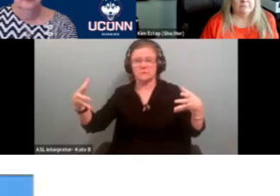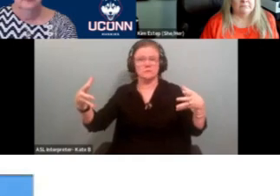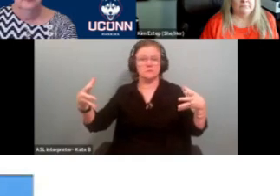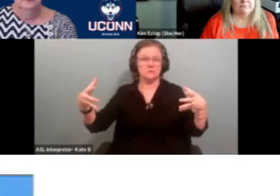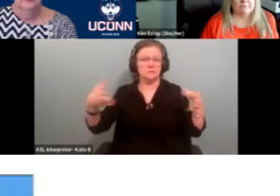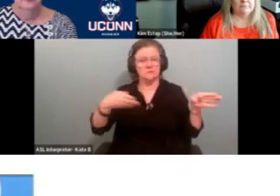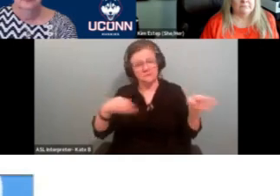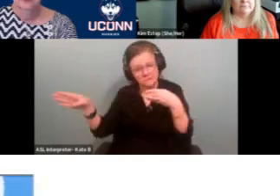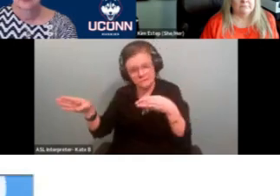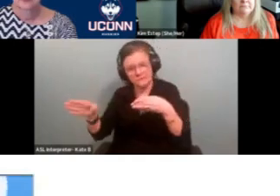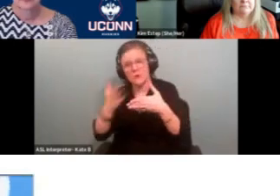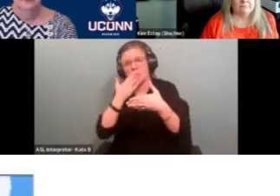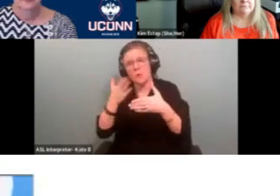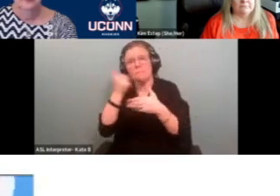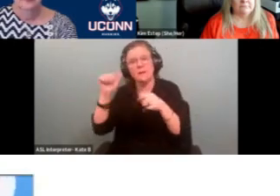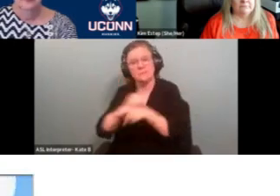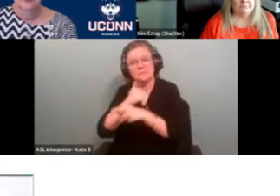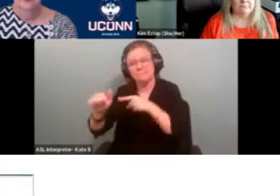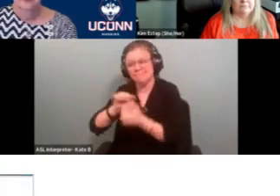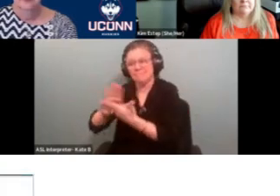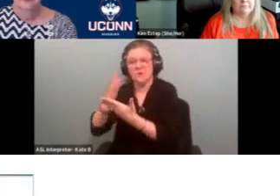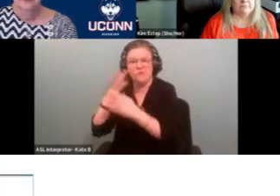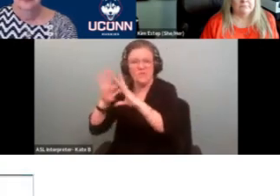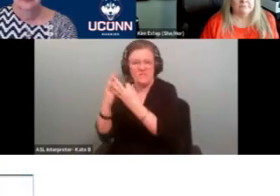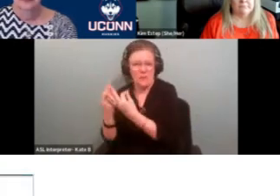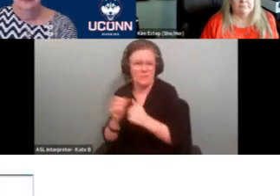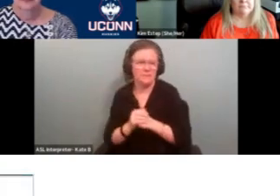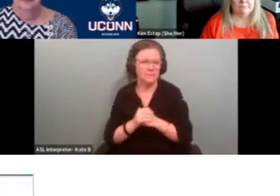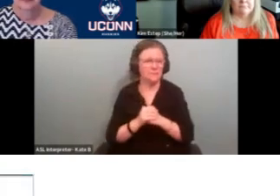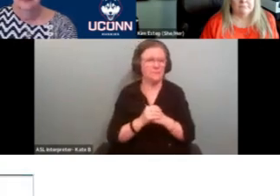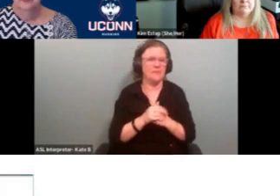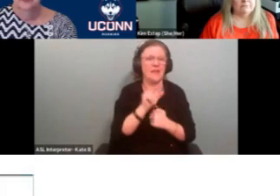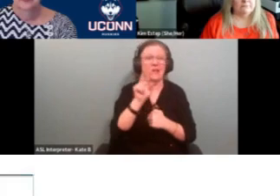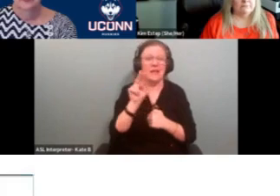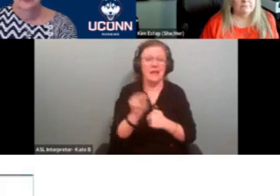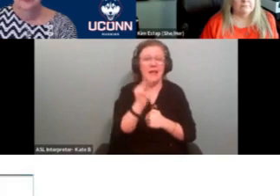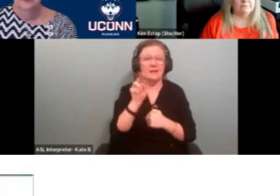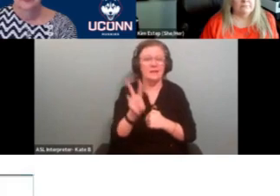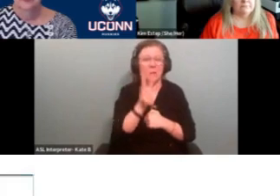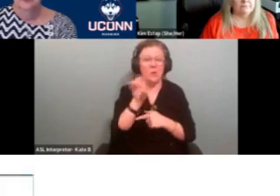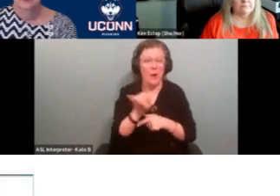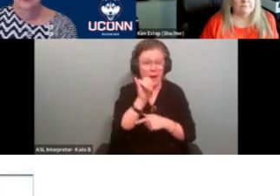quality practices and care planning. The National wraparound Initiative and the National wraparound